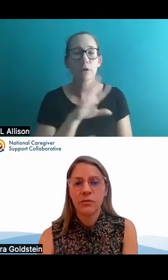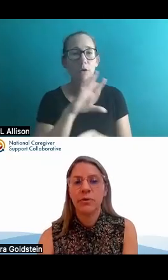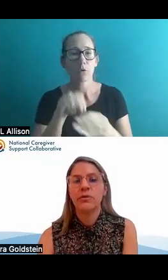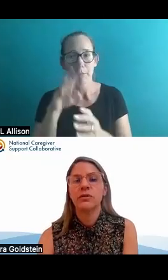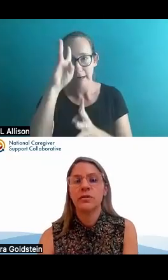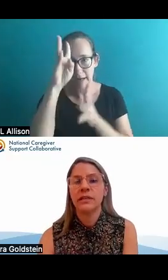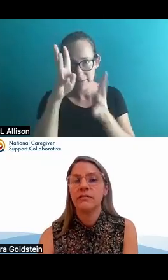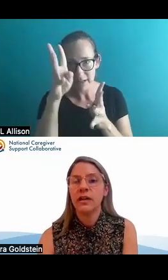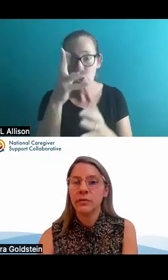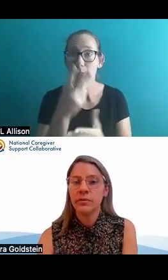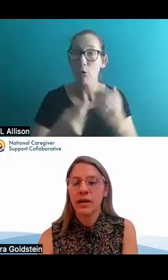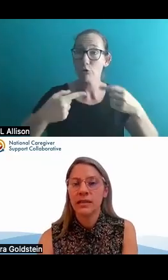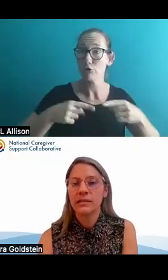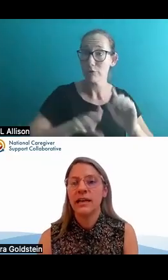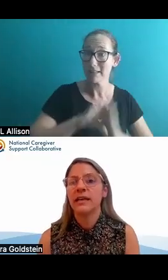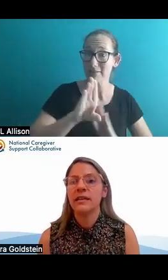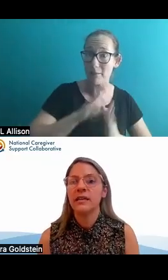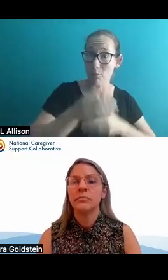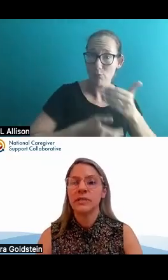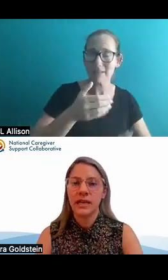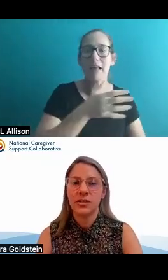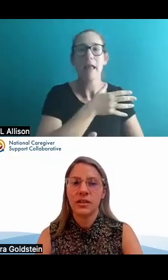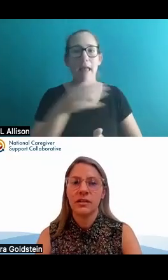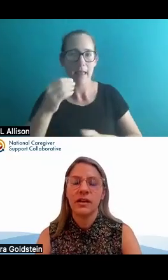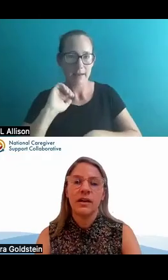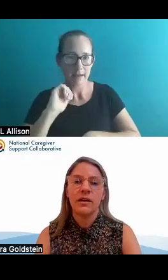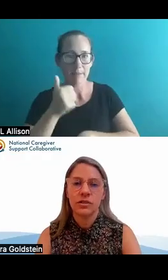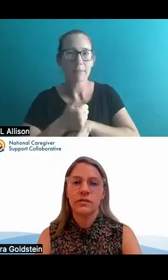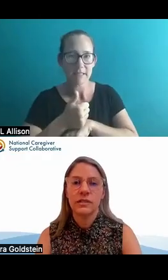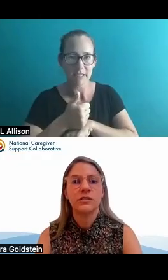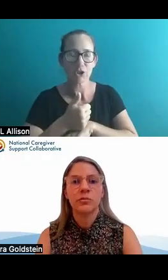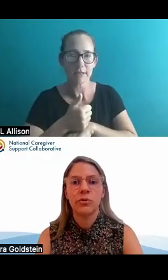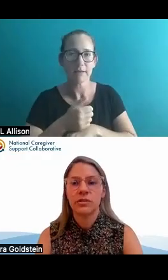both during the development process and the implementation of services and supports for